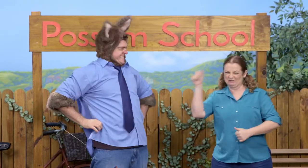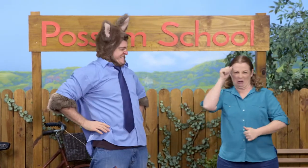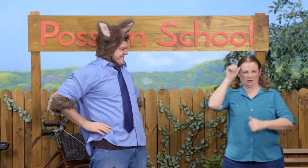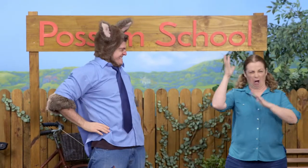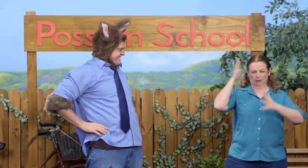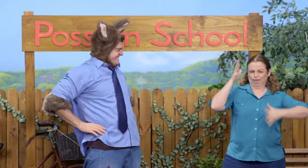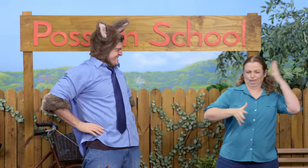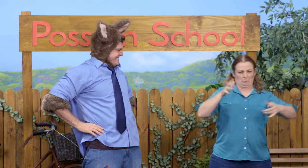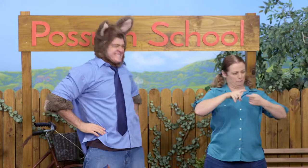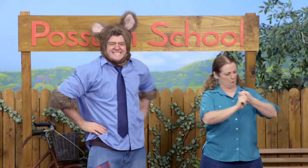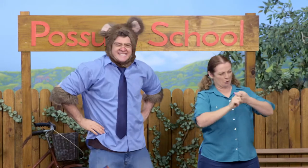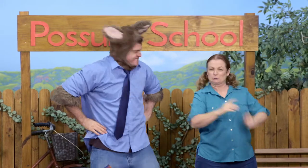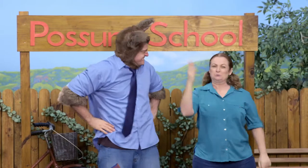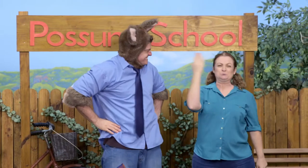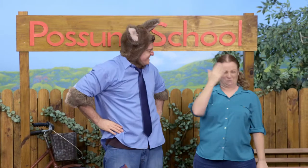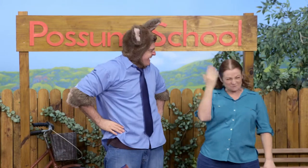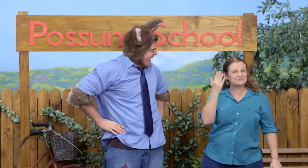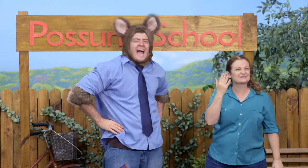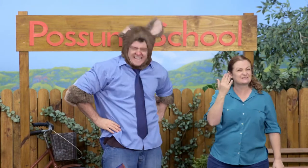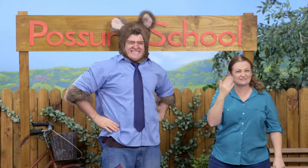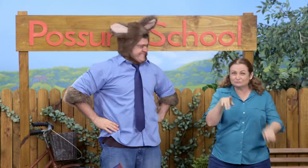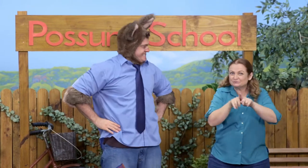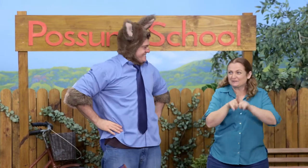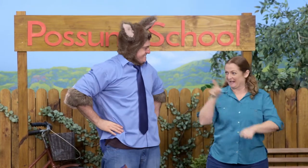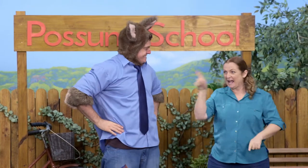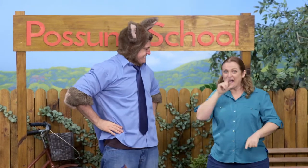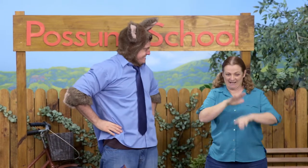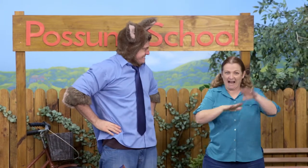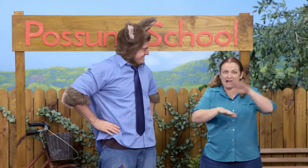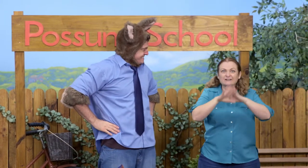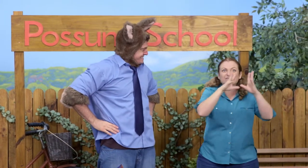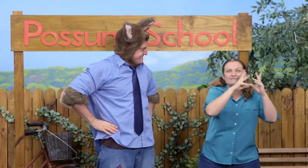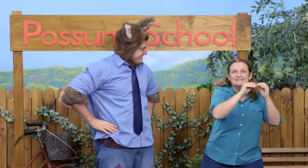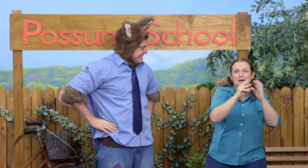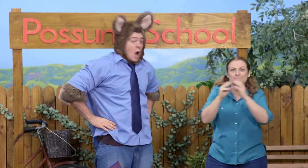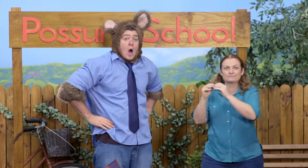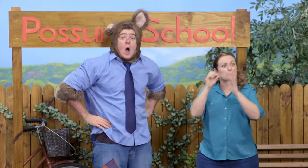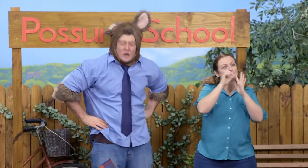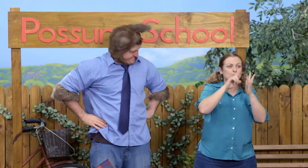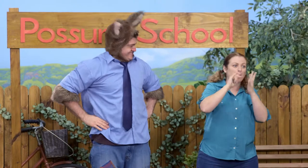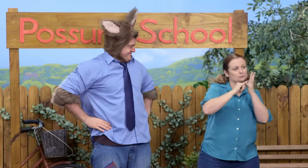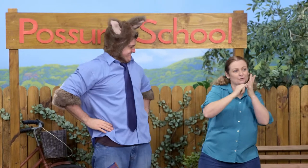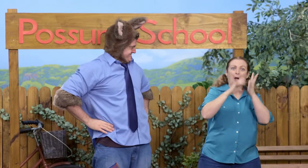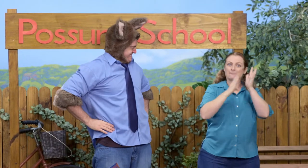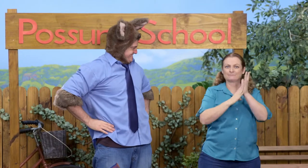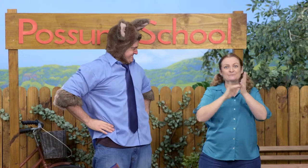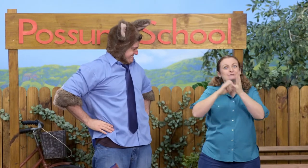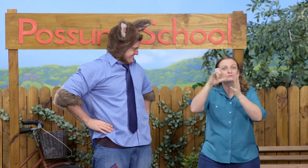You know how to sign Possum School. And you can also finger spell Possum School. Ah, yeah.